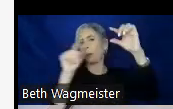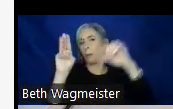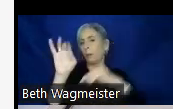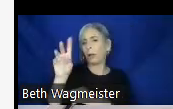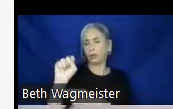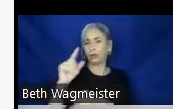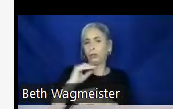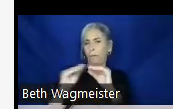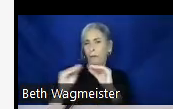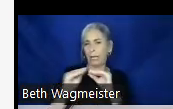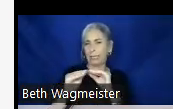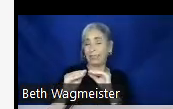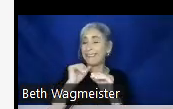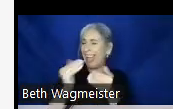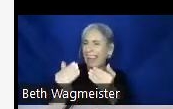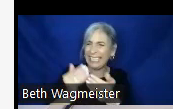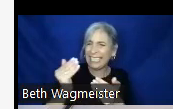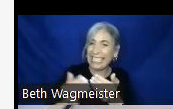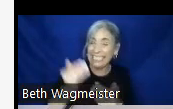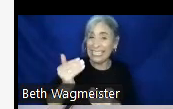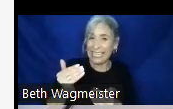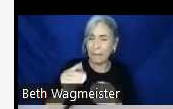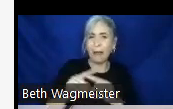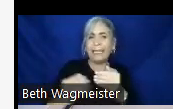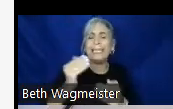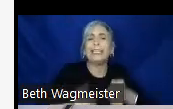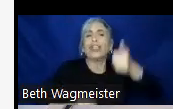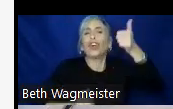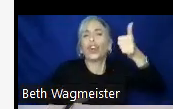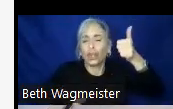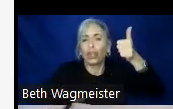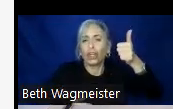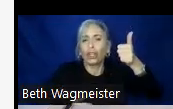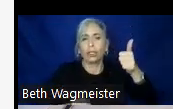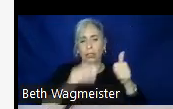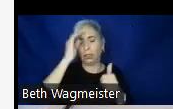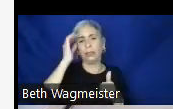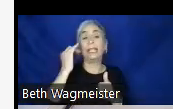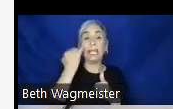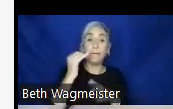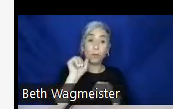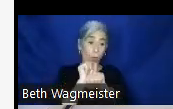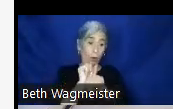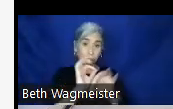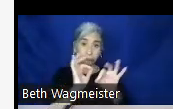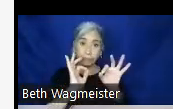but easier than for individual web developers. If the HTML video player works and has all of the